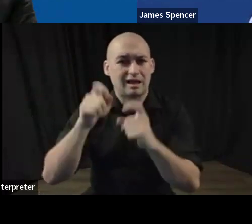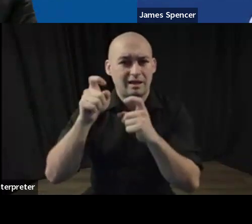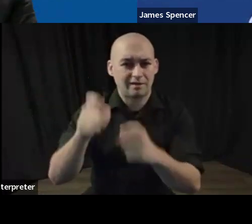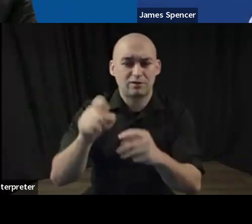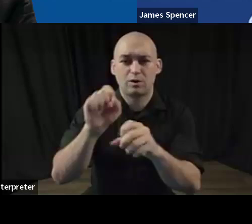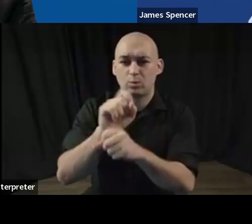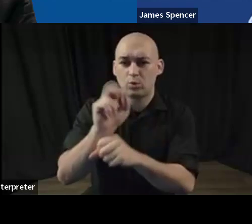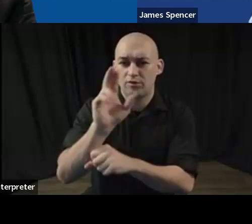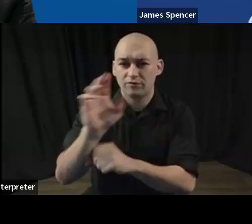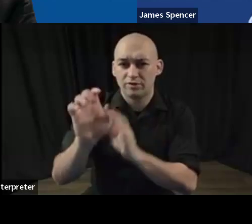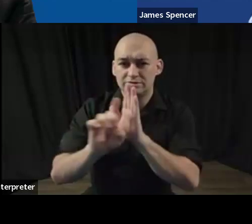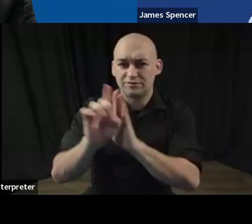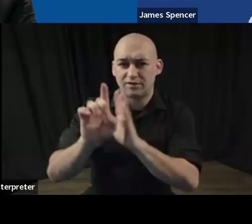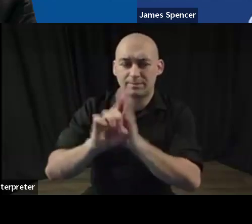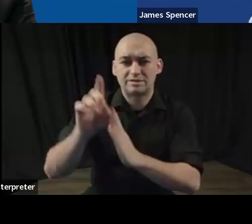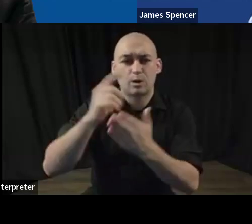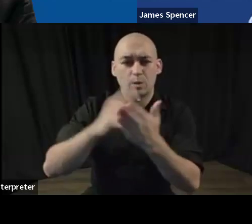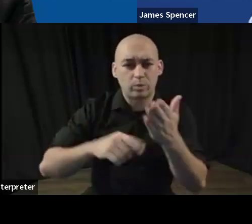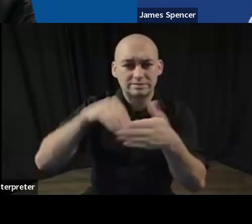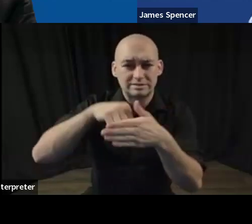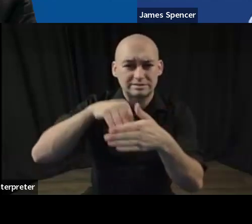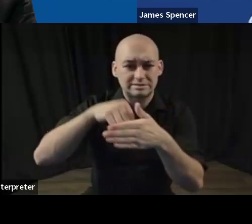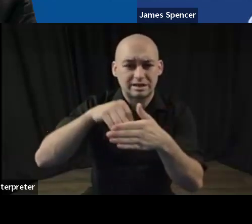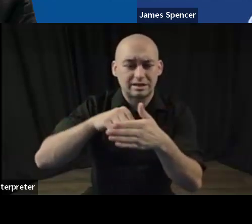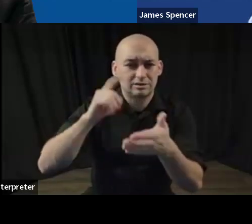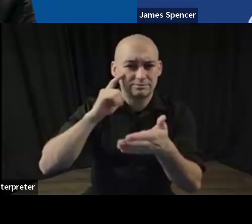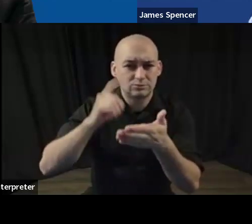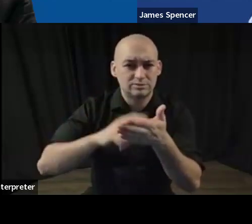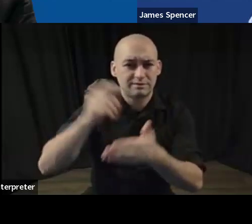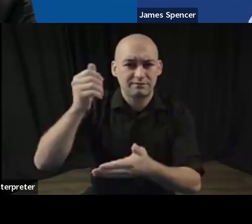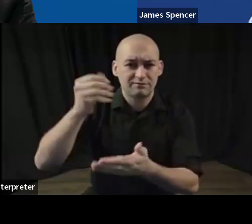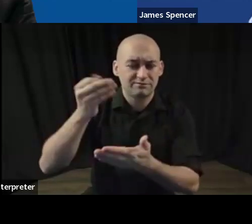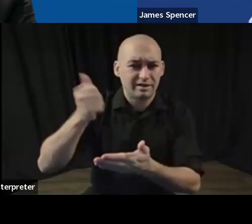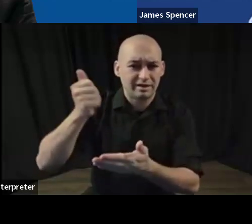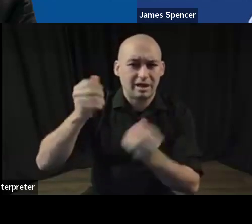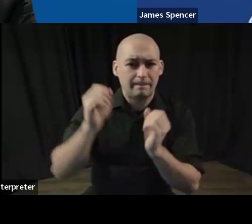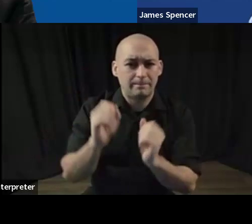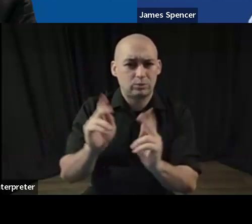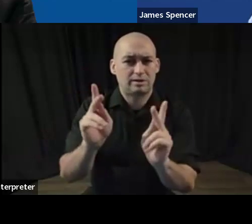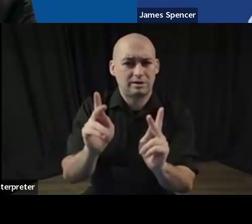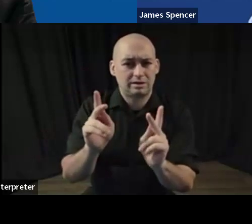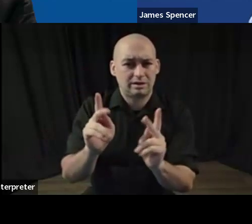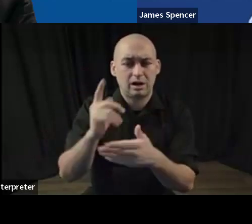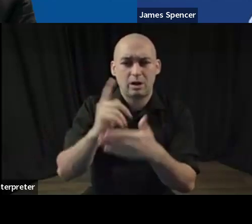program is what's in the notice of funding opportunity and what's in the RFA. And it's and